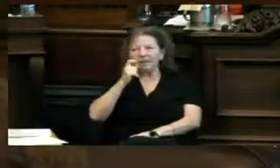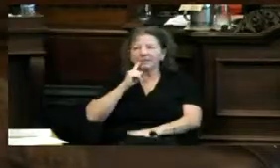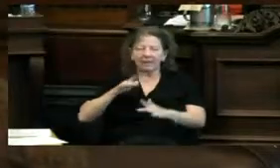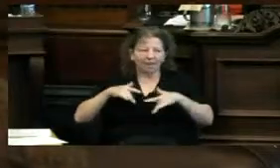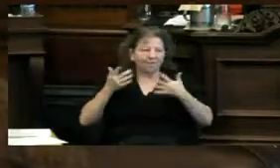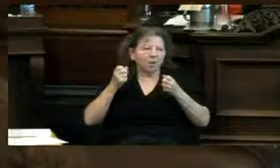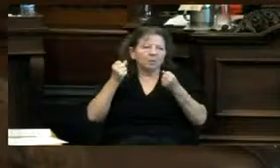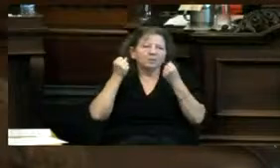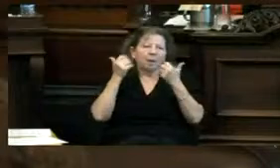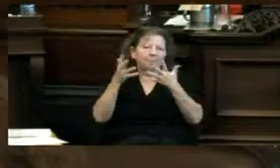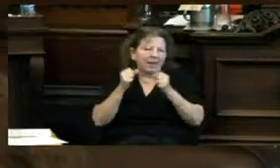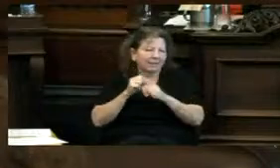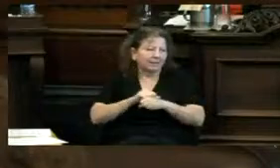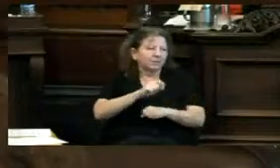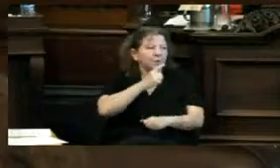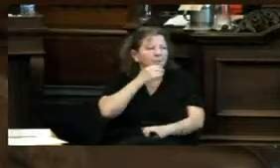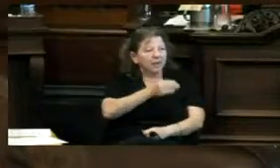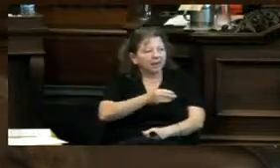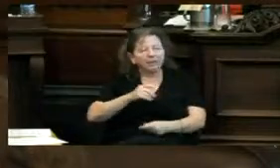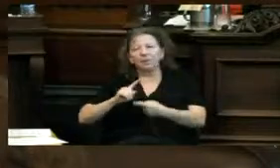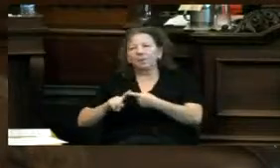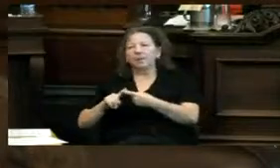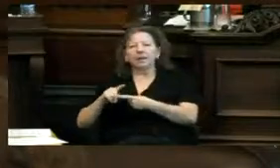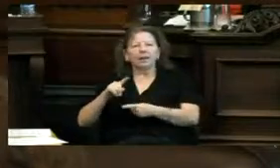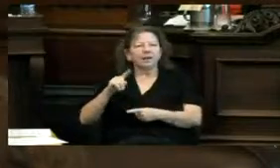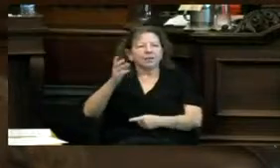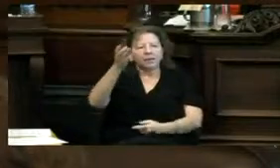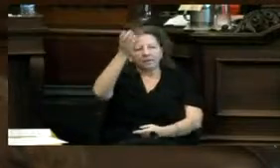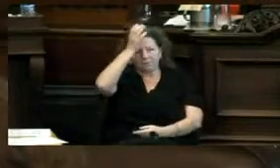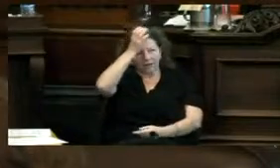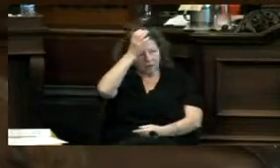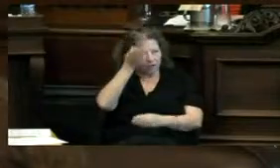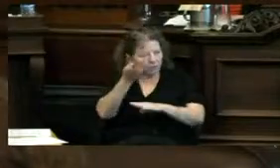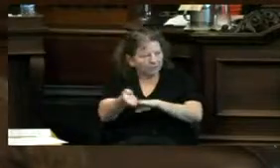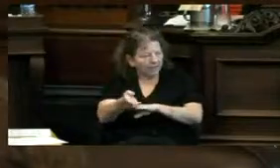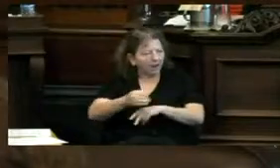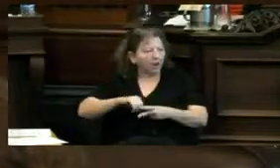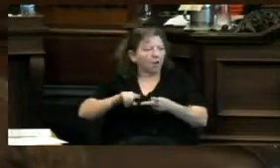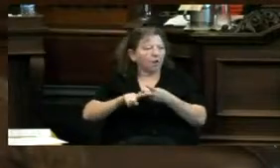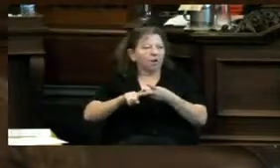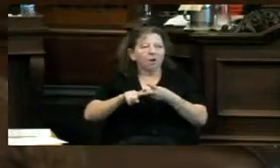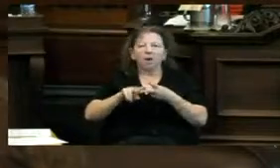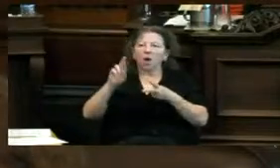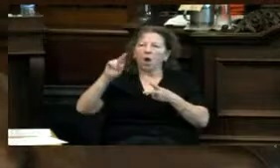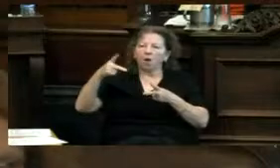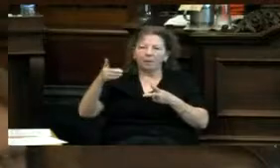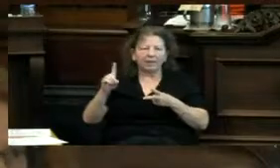Saturday morning. He answered his phone. He went to work, he served. And that was great because the event was a huge